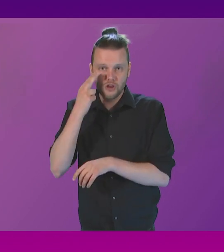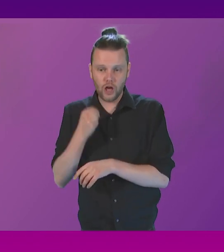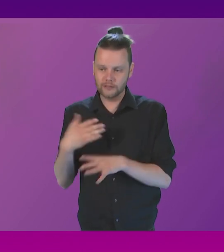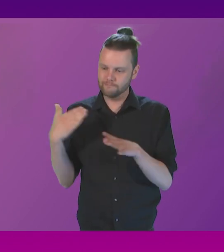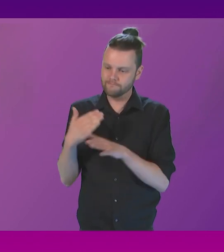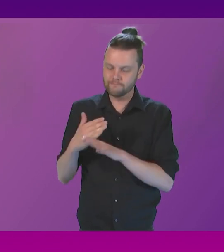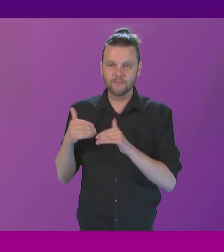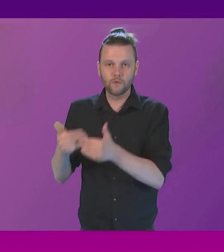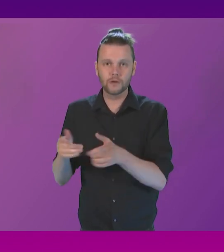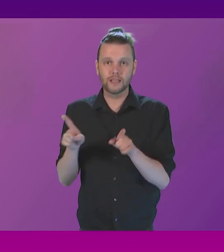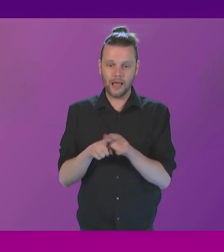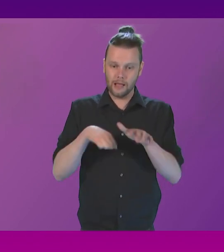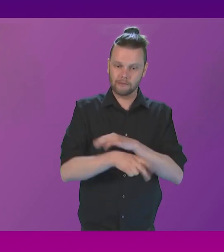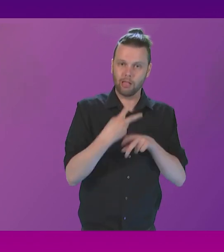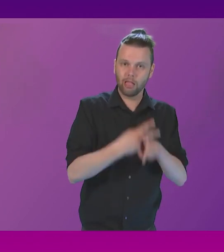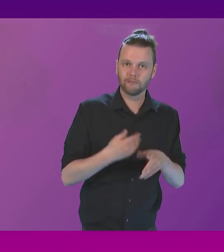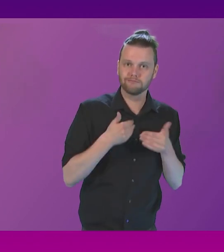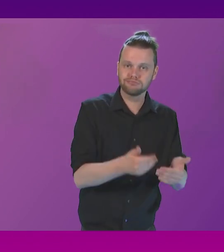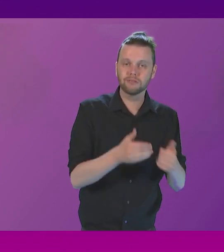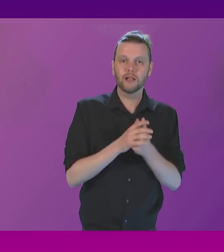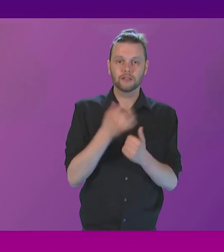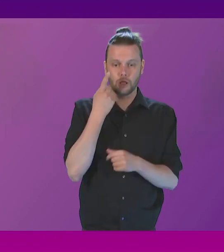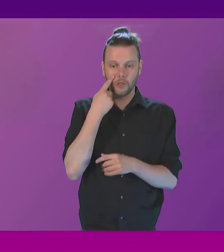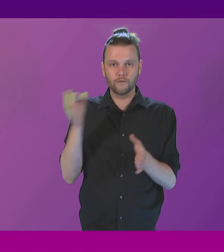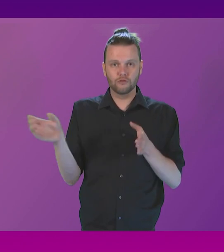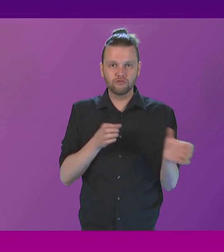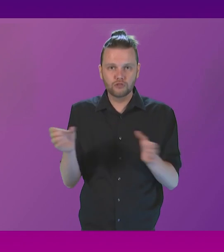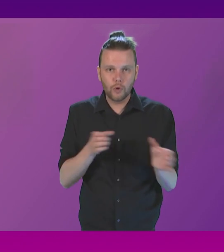force and a midwifery task force to deal with recruitment and retention issues.